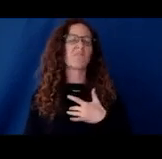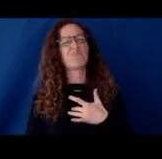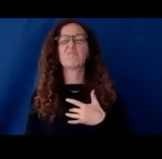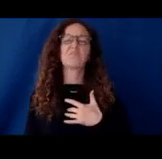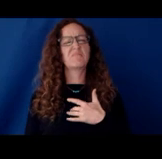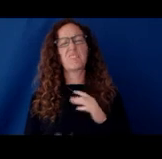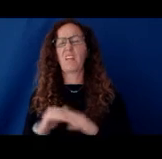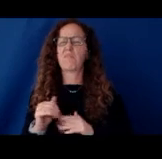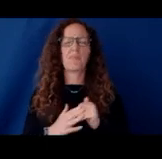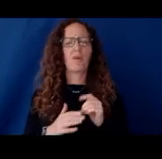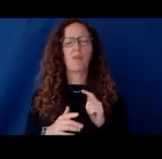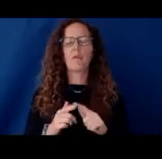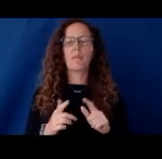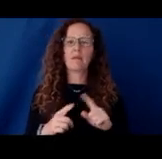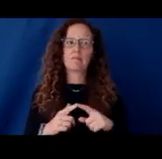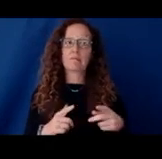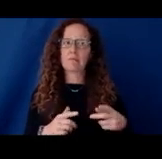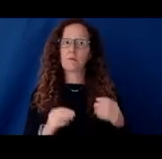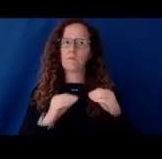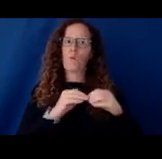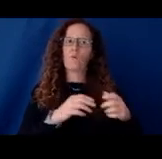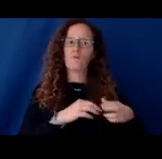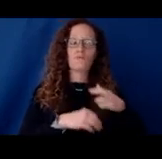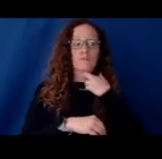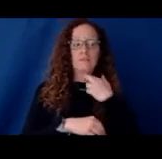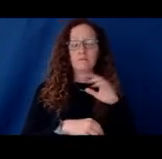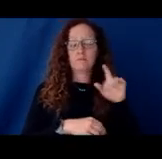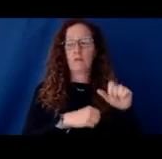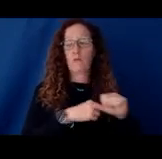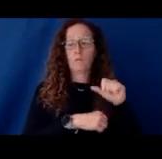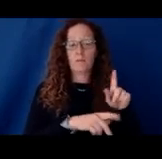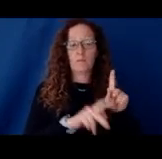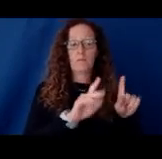populations likely experiencing the majority of significant impacts. It's important to keep